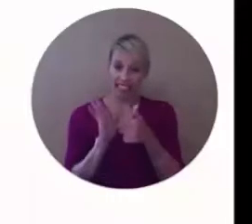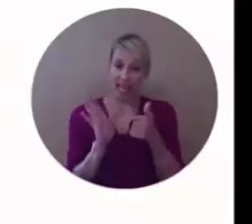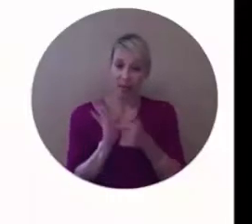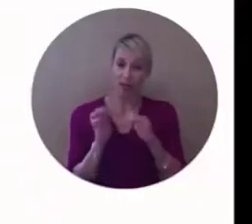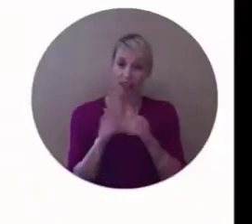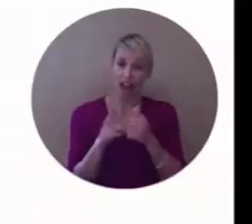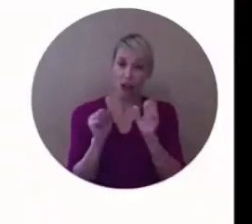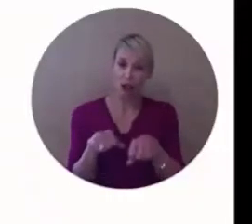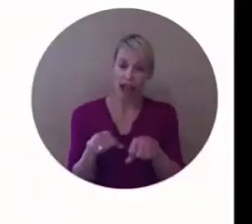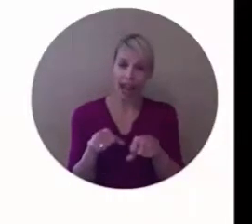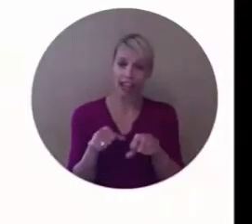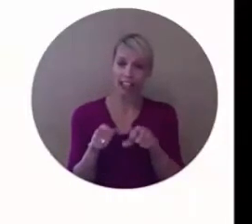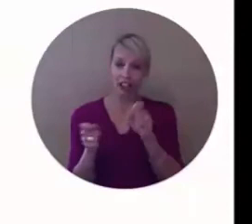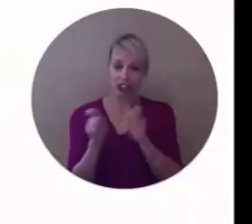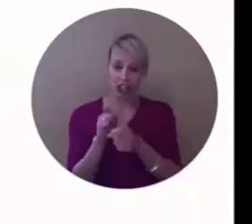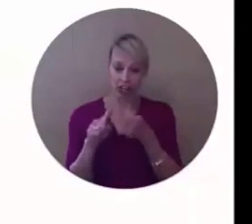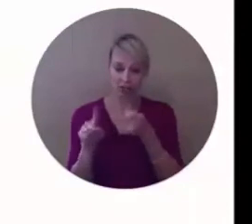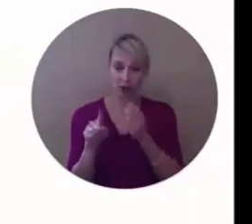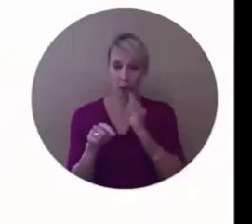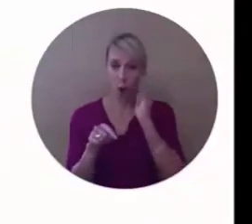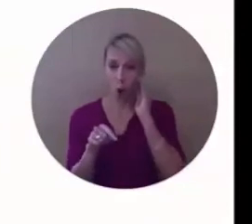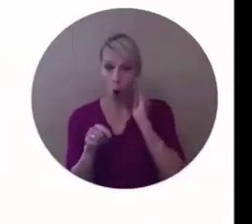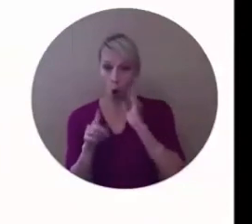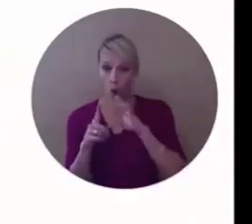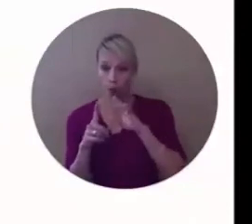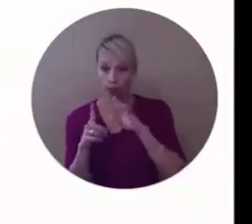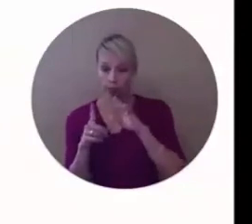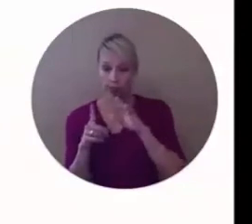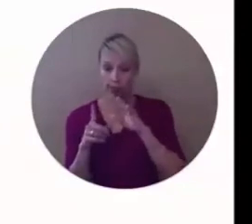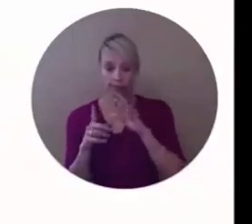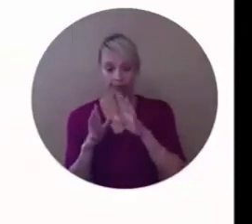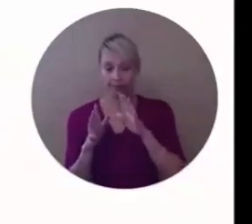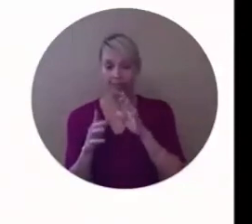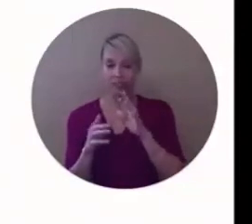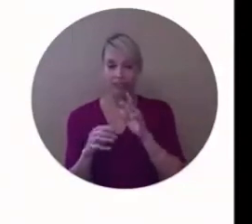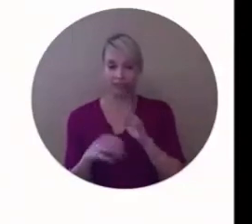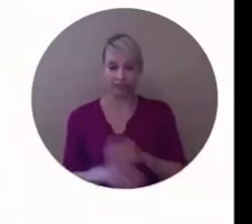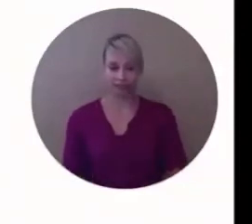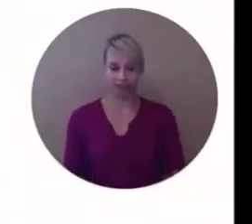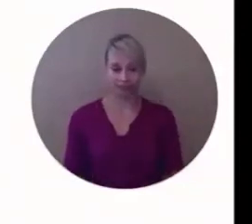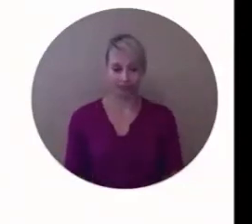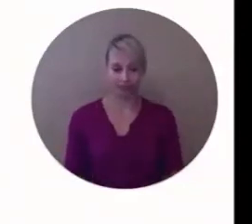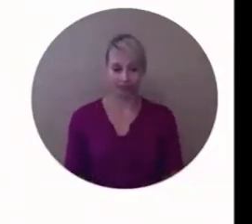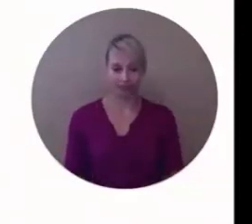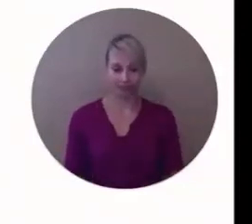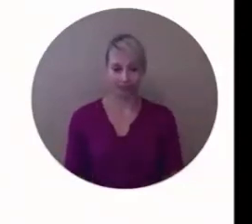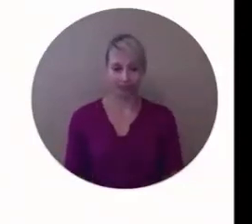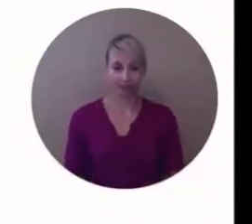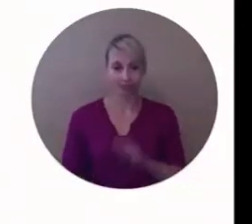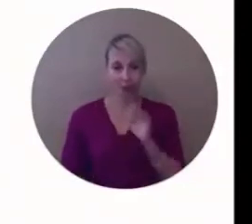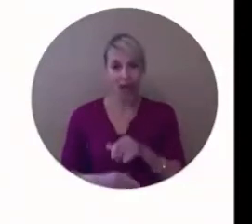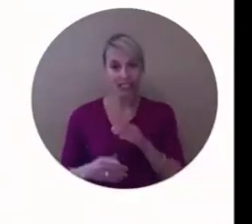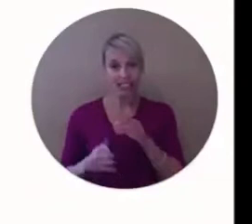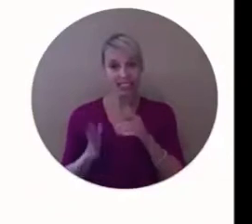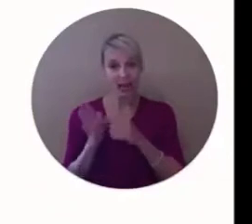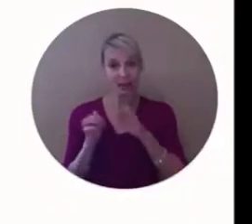So that's an example of how you can transition from the home oh, I mean that's